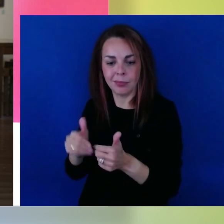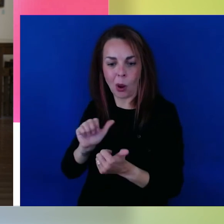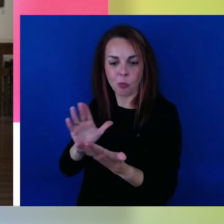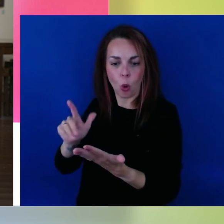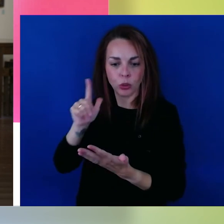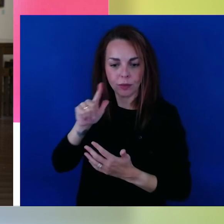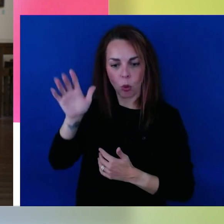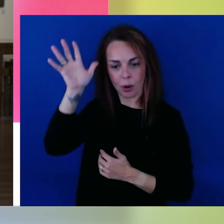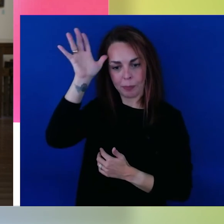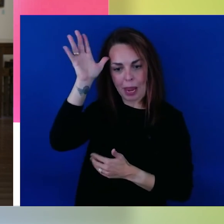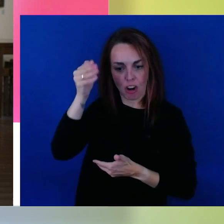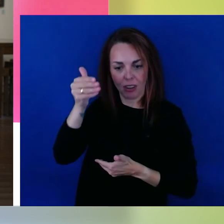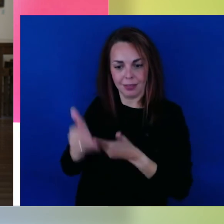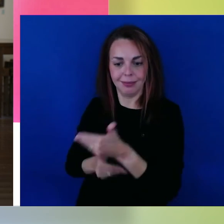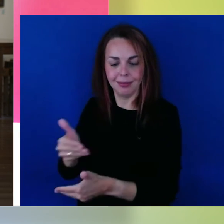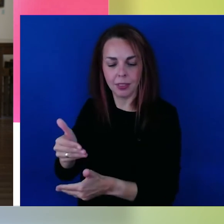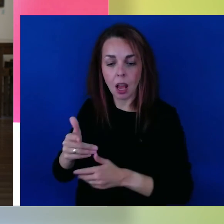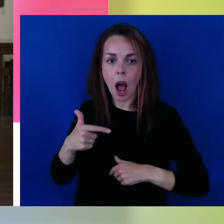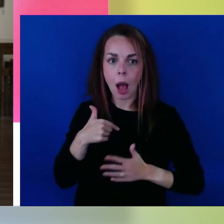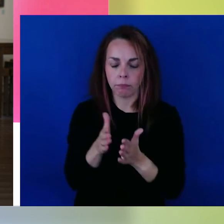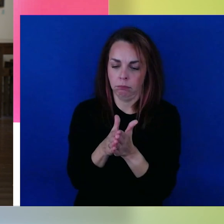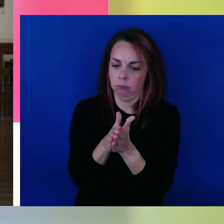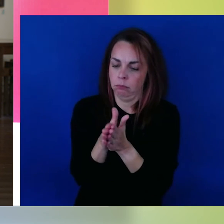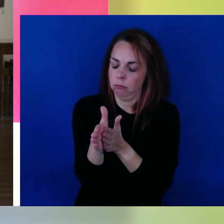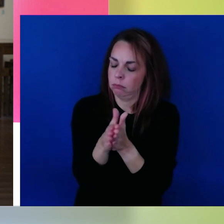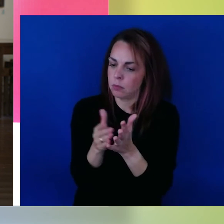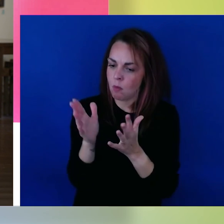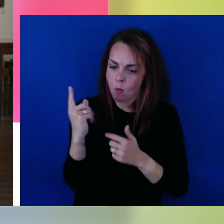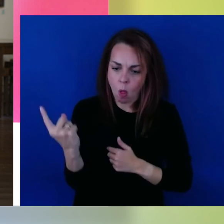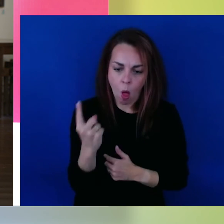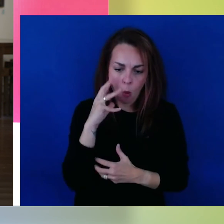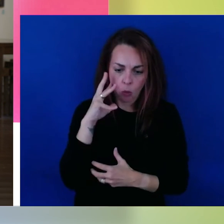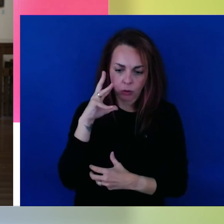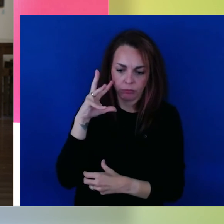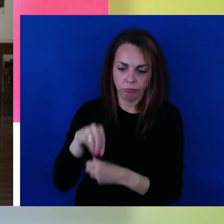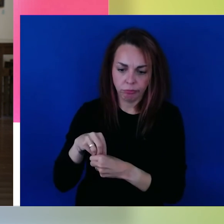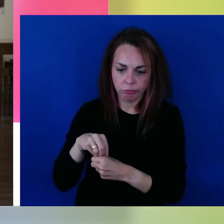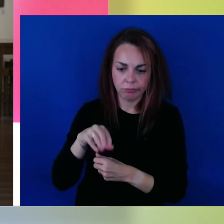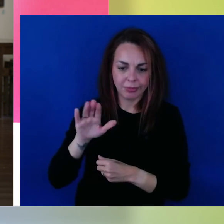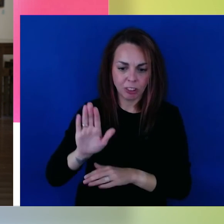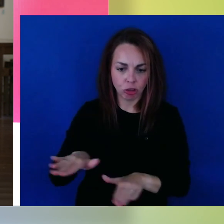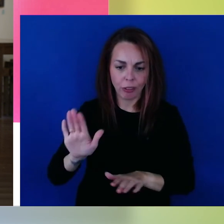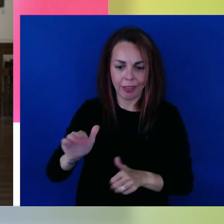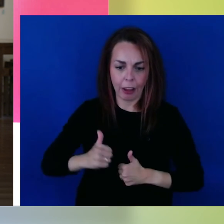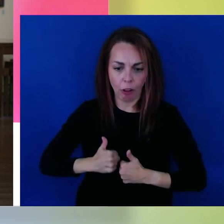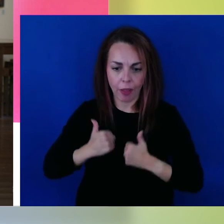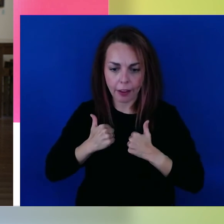I have been passionate about being involved in our kids' lives, but trying to be super involved